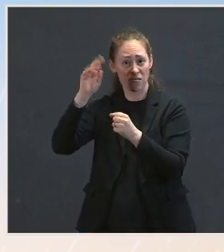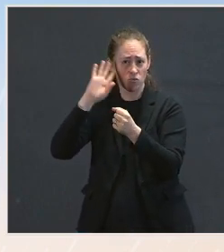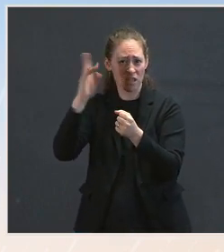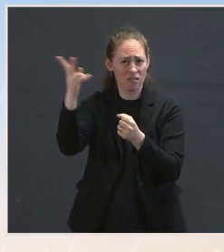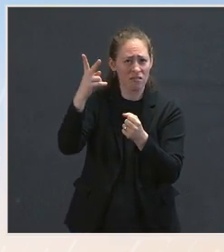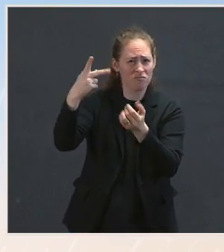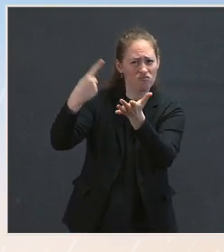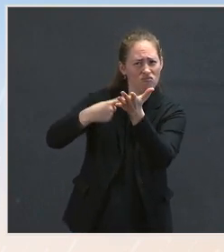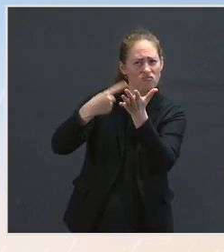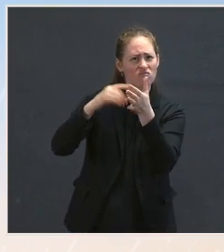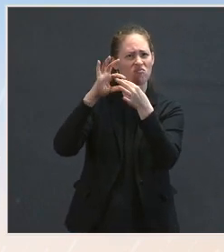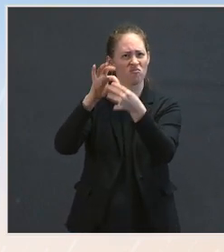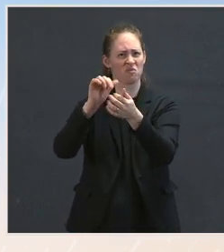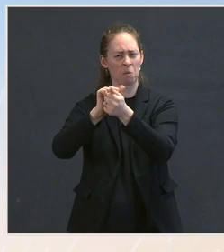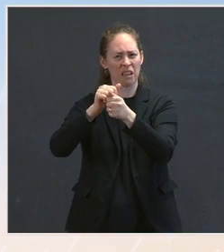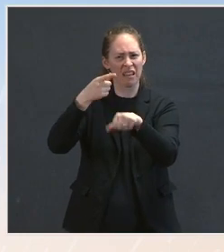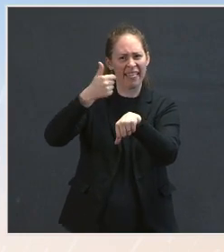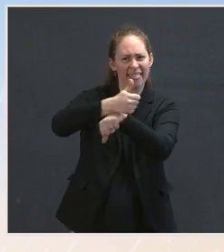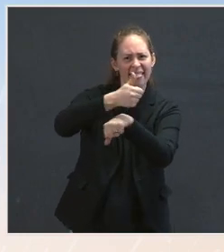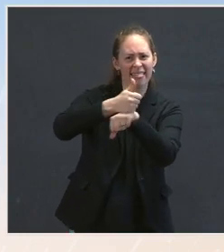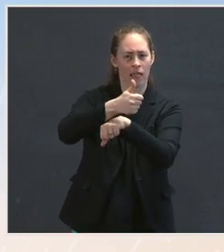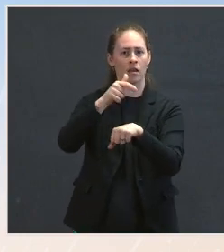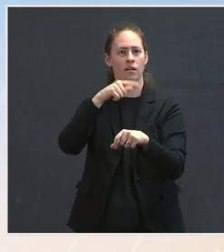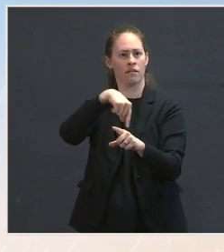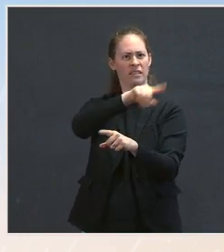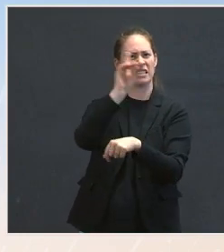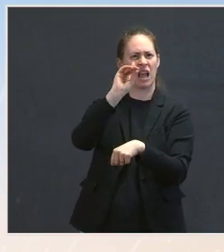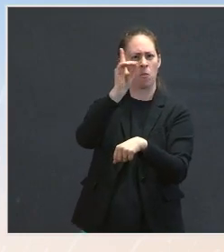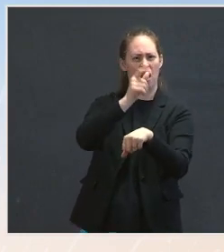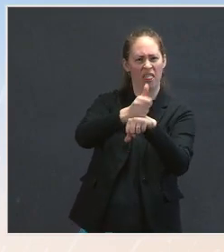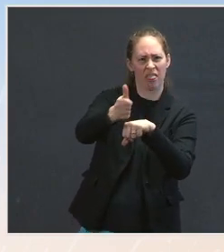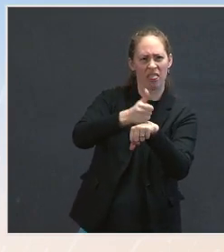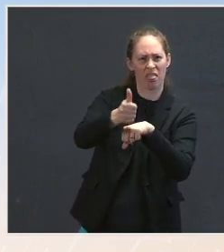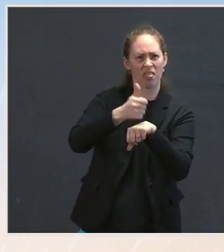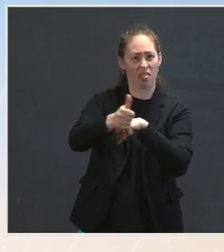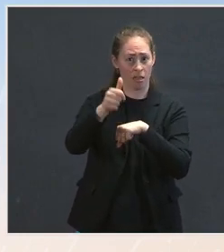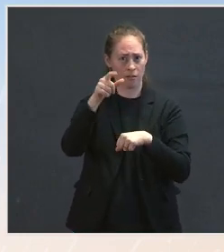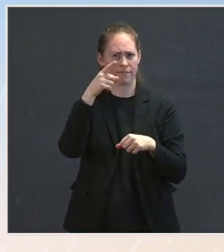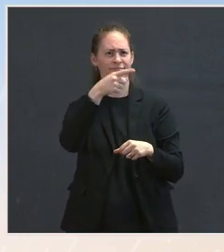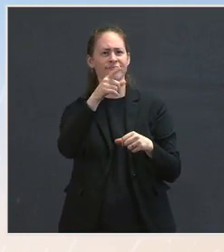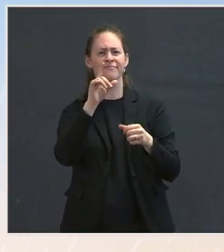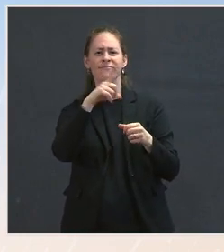in the New York legislature that Cuomo misled the public